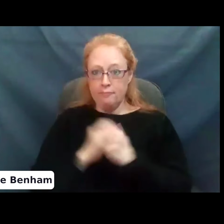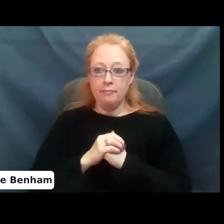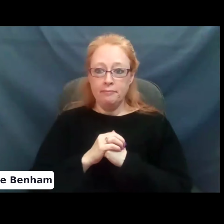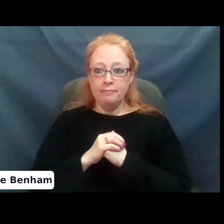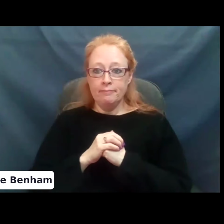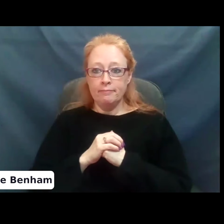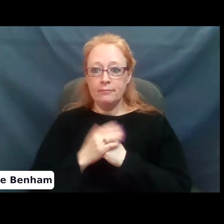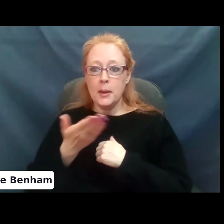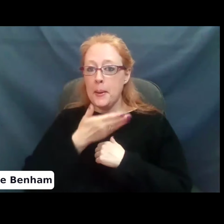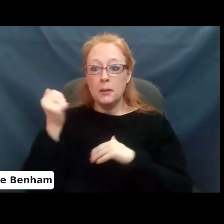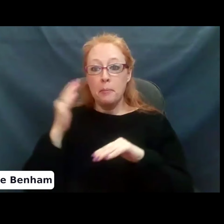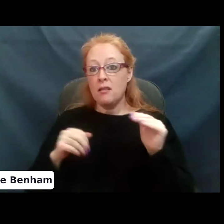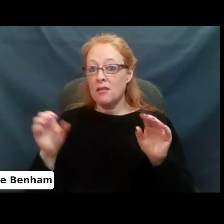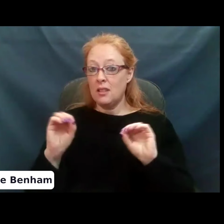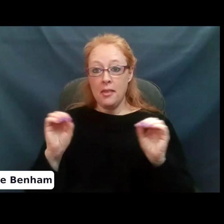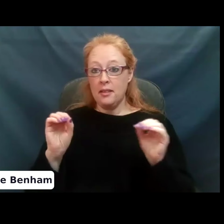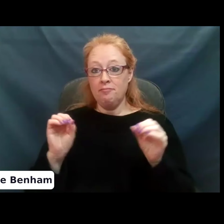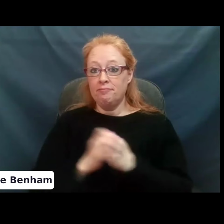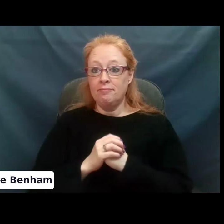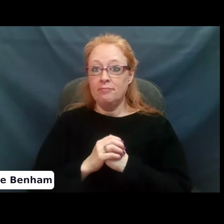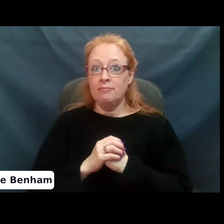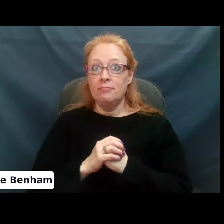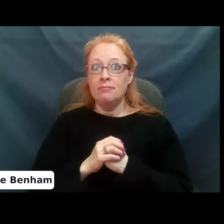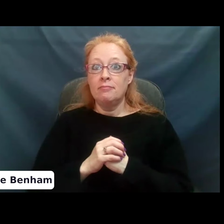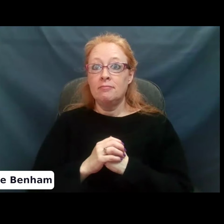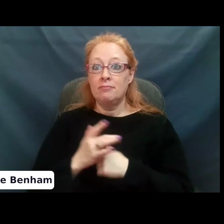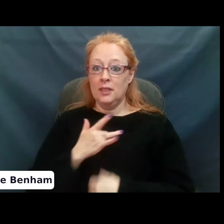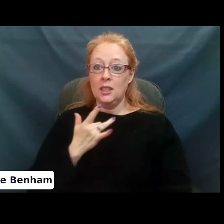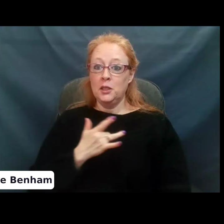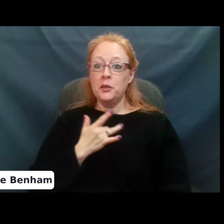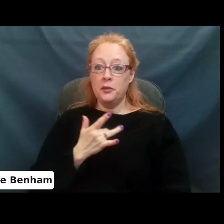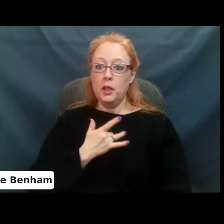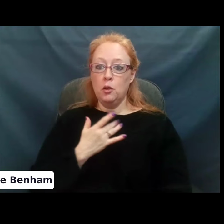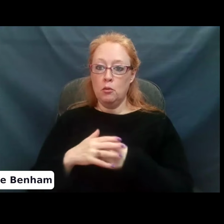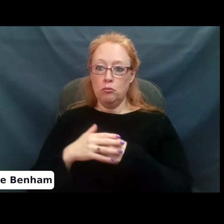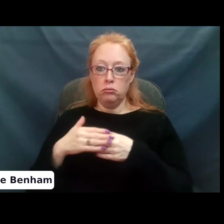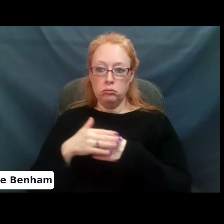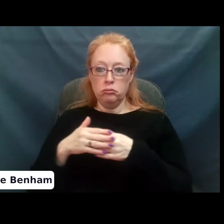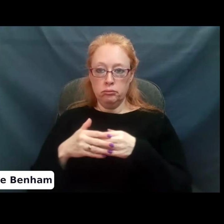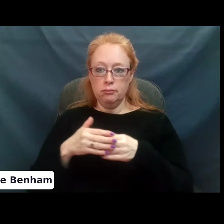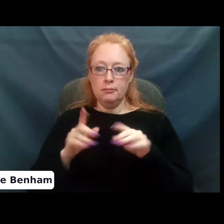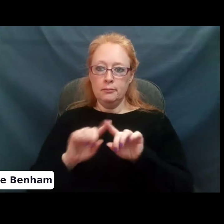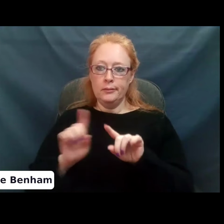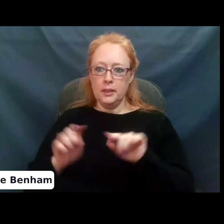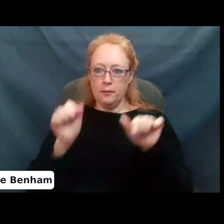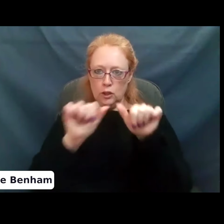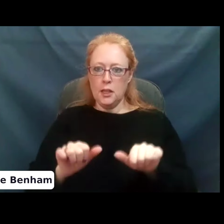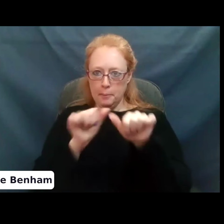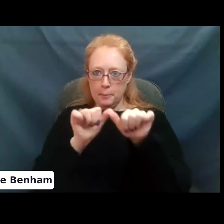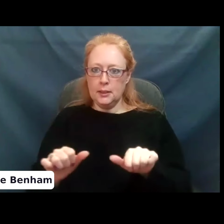It's not great.